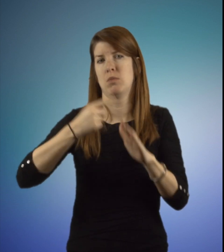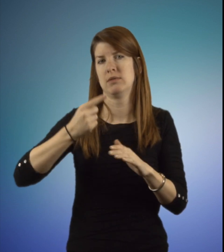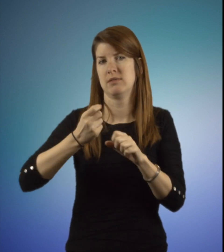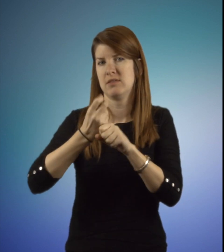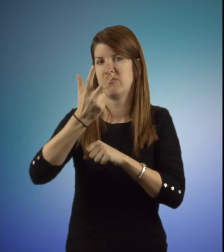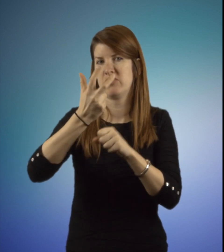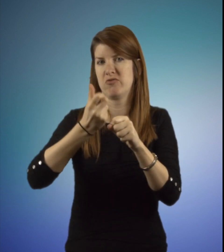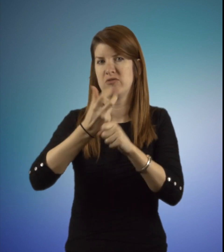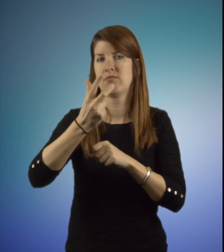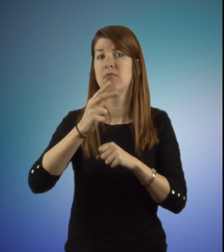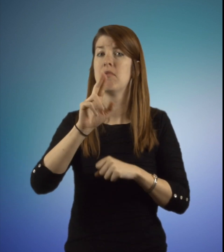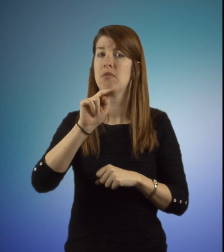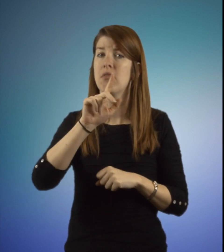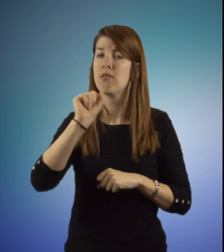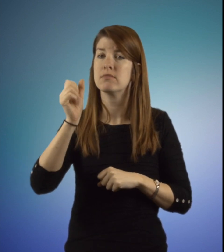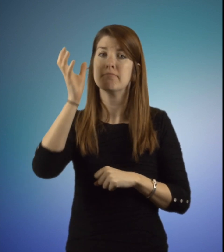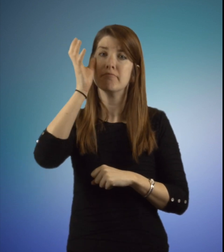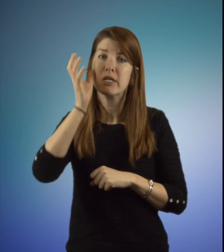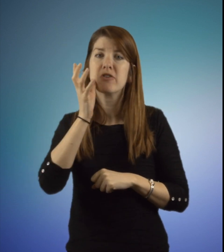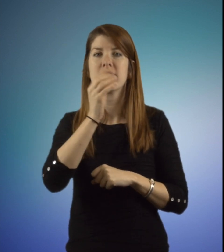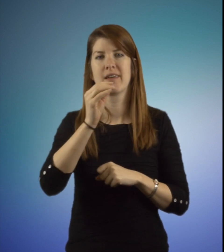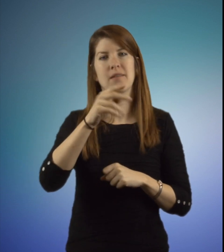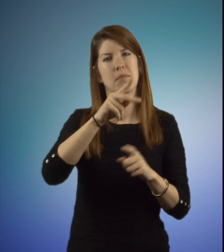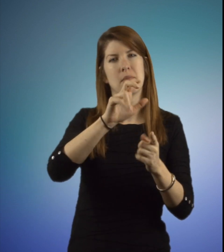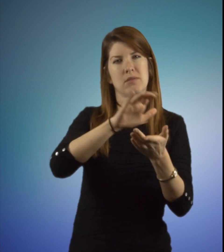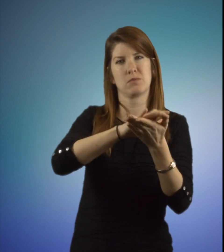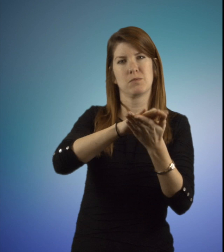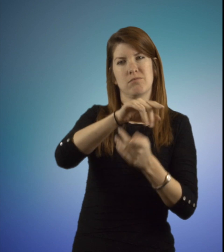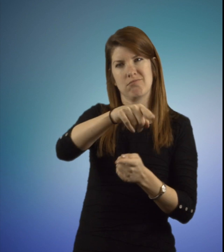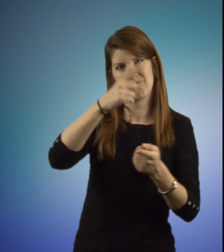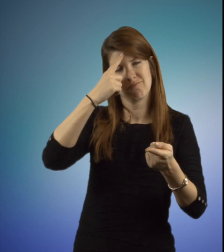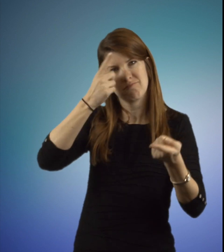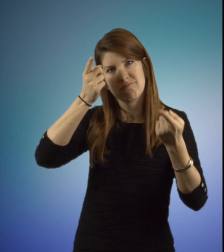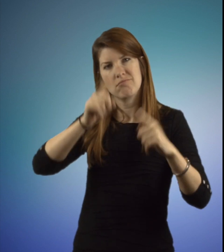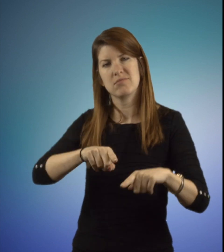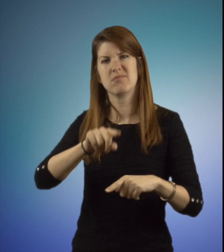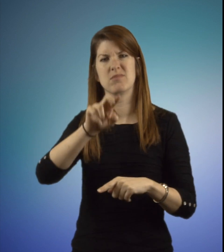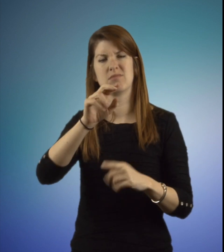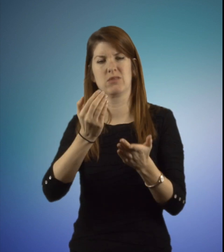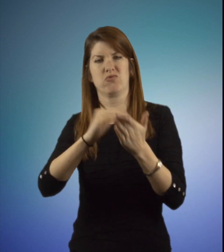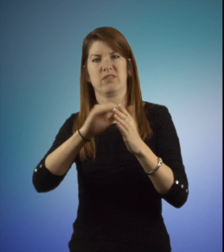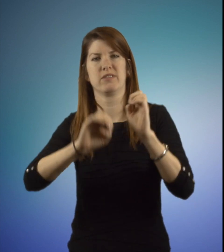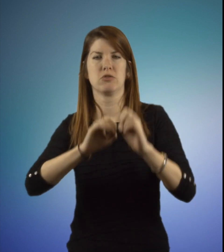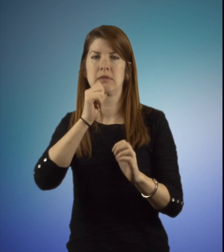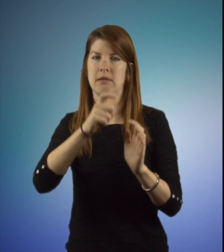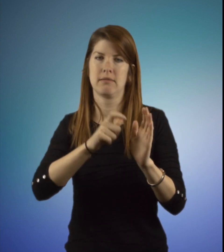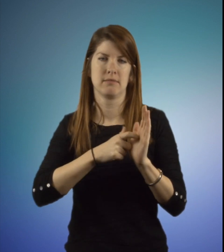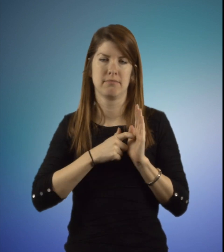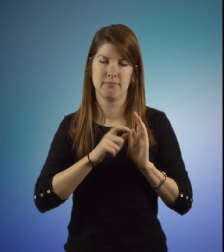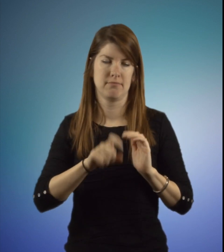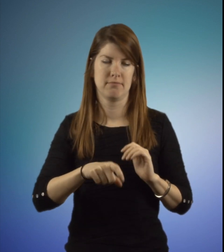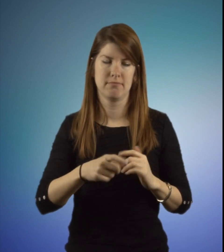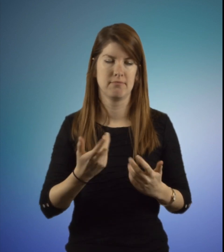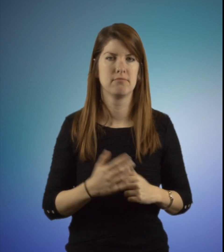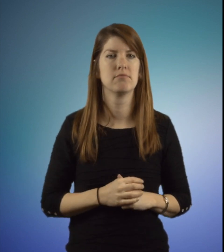at least once every three years unless the parent and the public agency agree that a re-evaluation is not necessary.